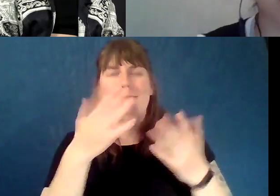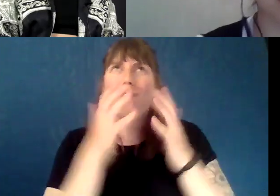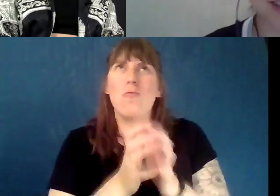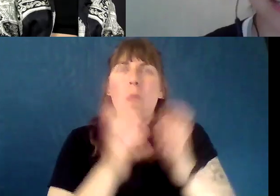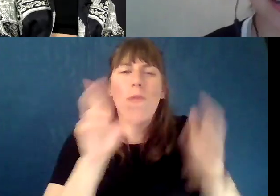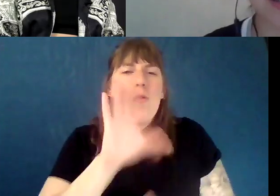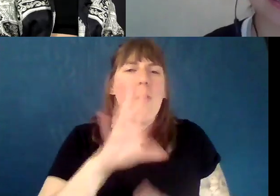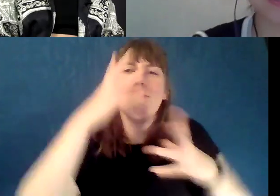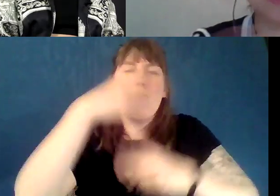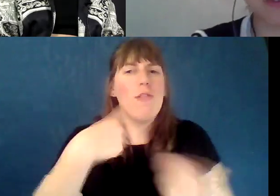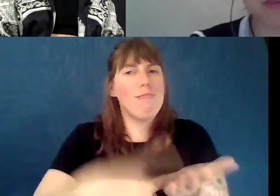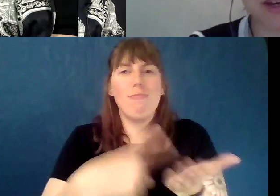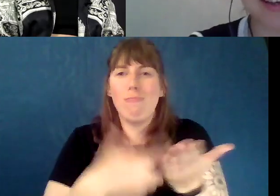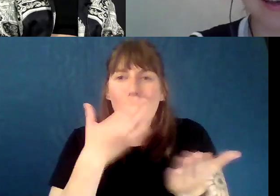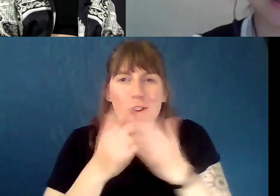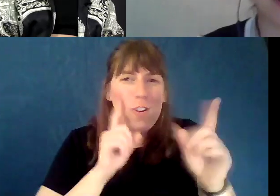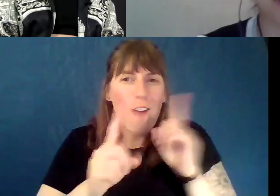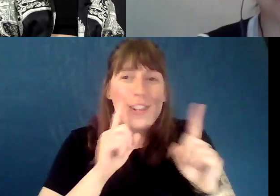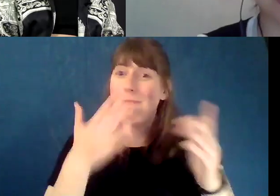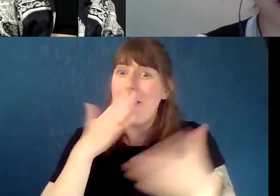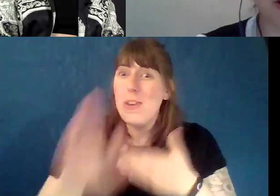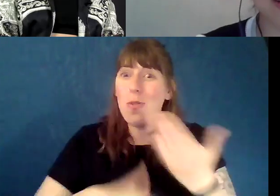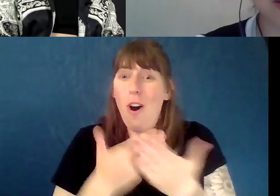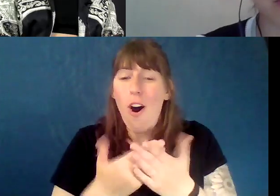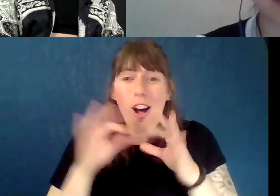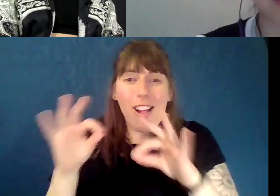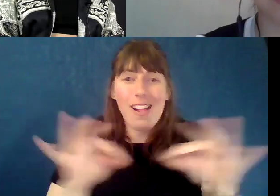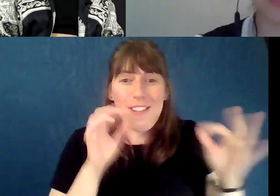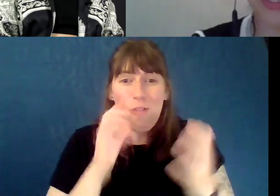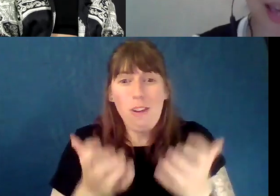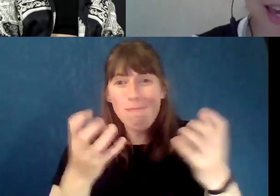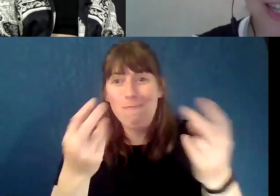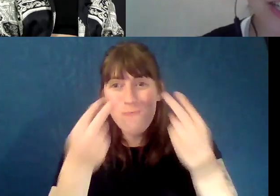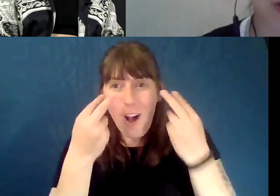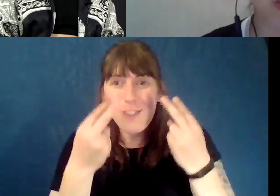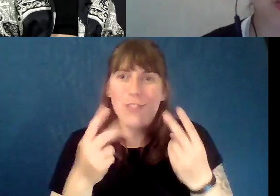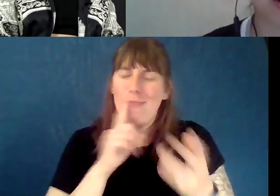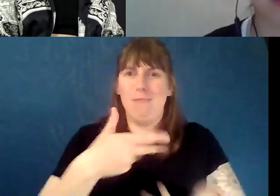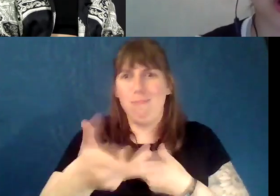conversation. Thank you everybody in the audience for being so engaged, all of your wonderful